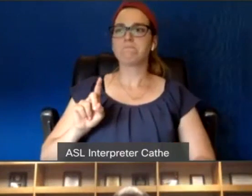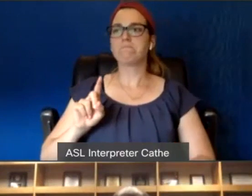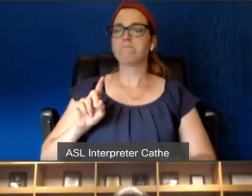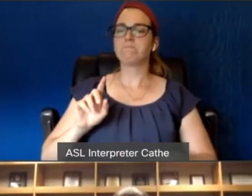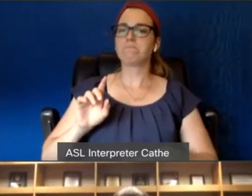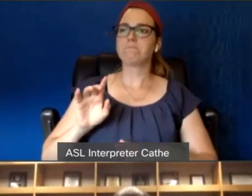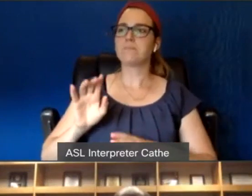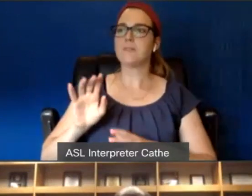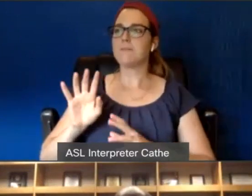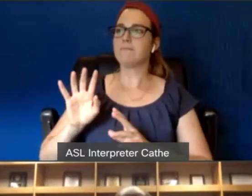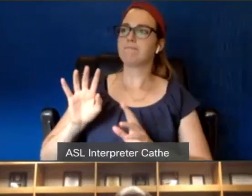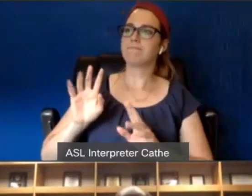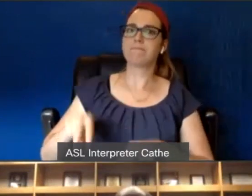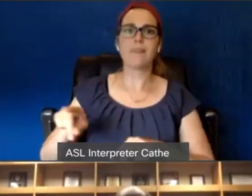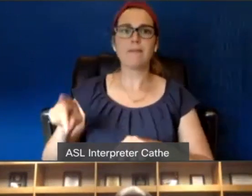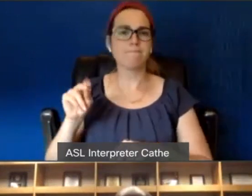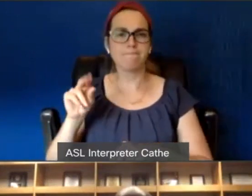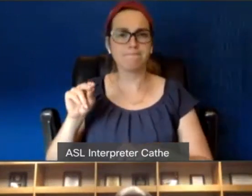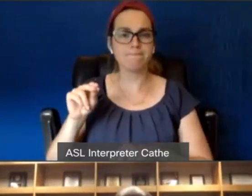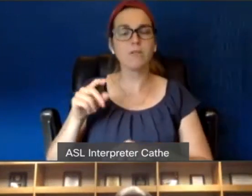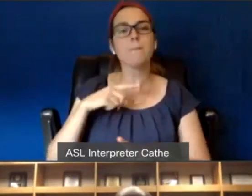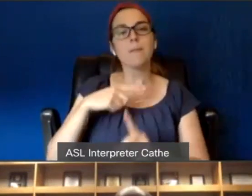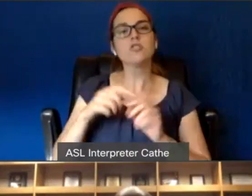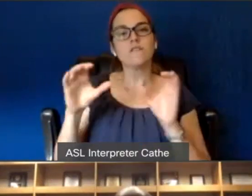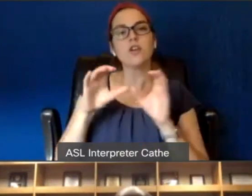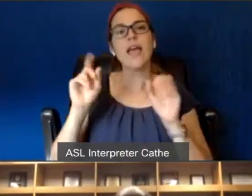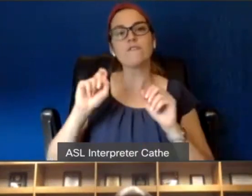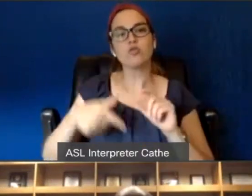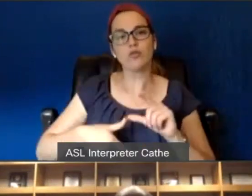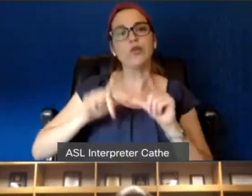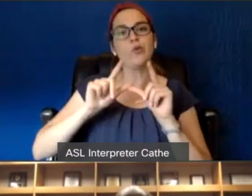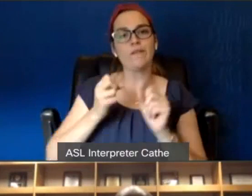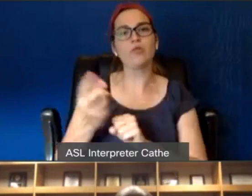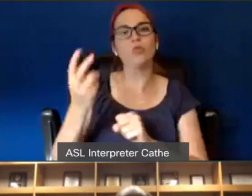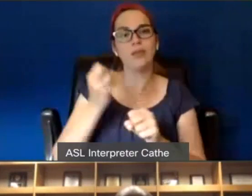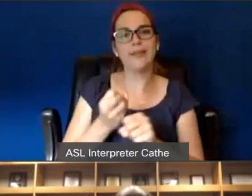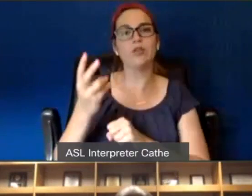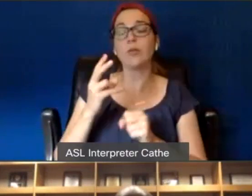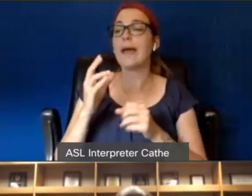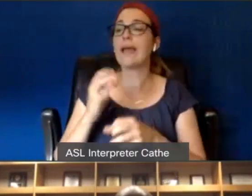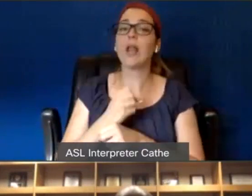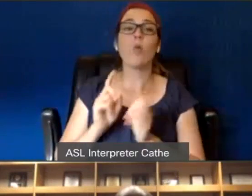And then we have to renew it every two years so it's not like, you know, you're getting it once and that's it, you have to continue to do trainings